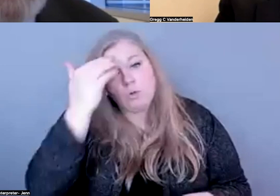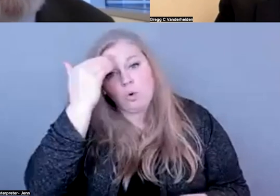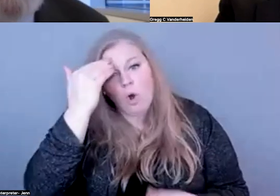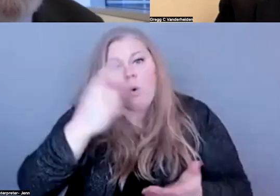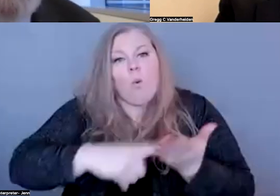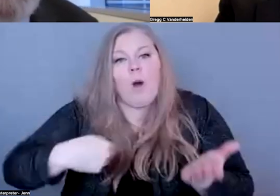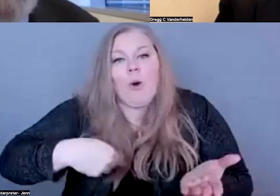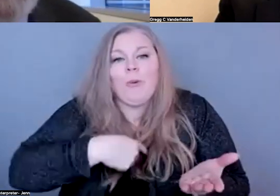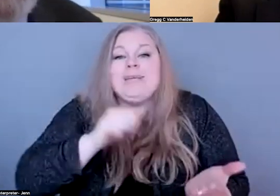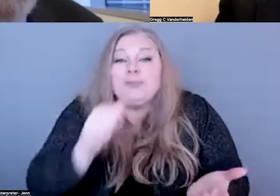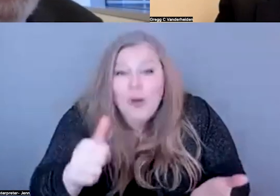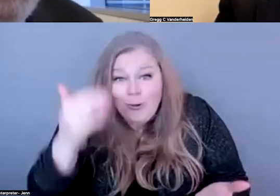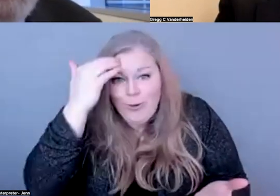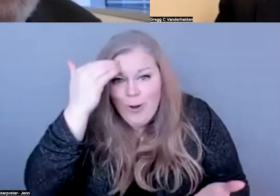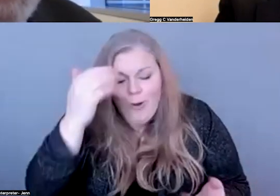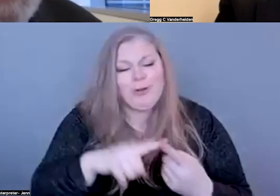and this is to avoid misunderstanding things.